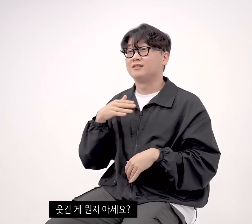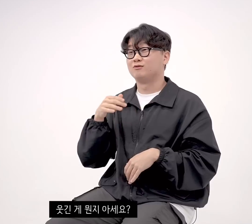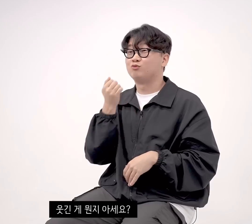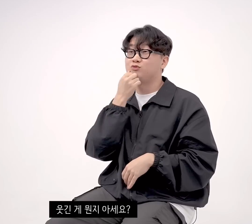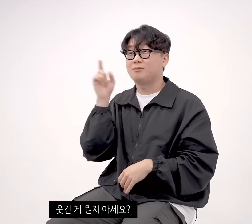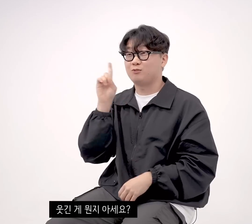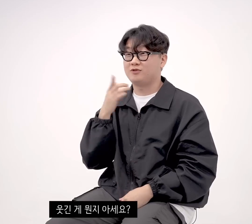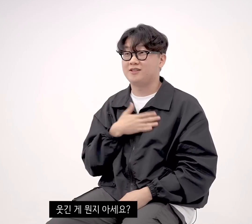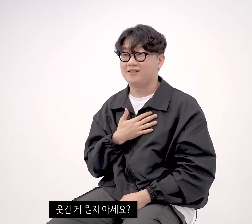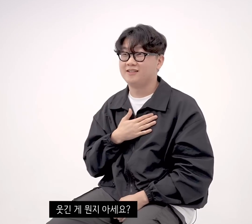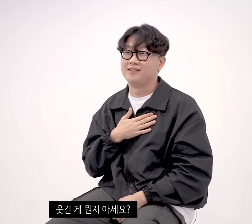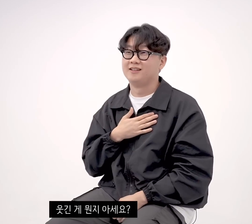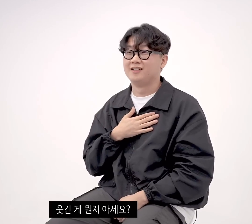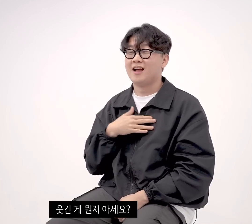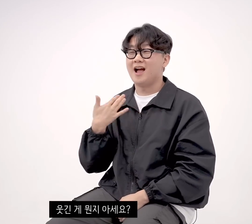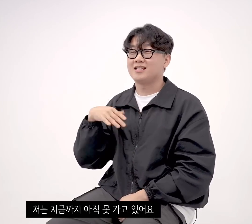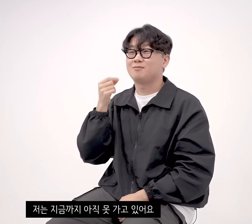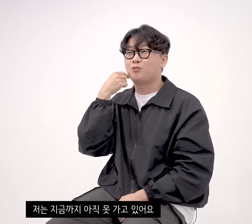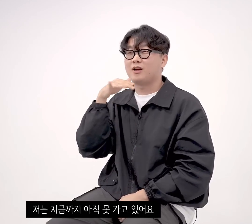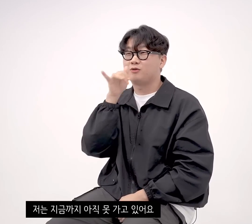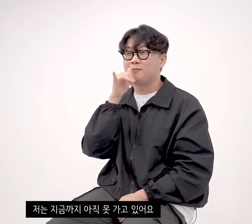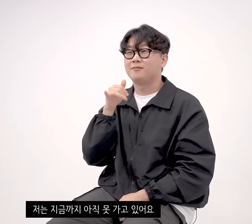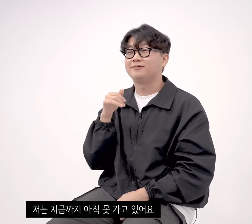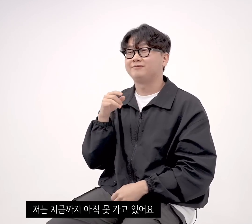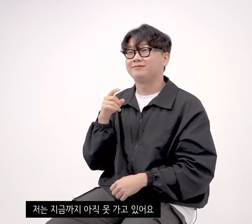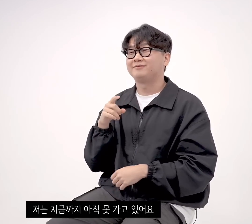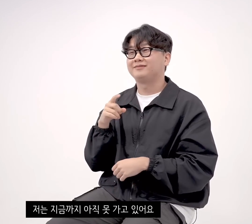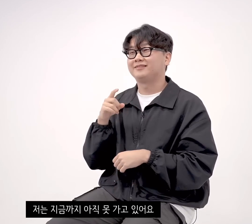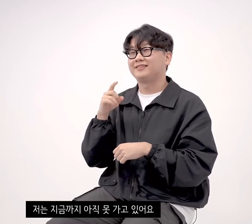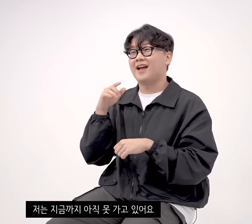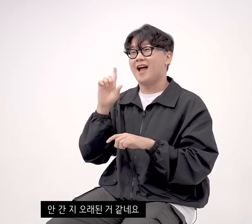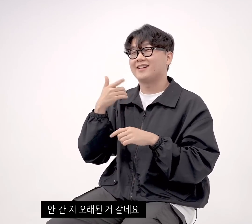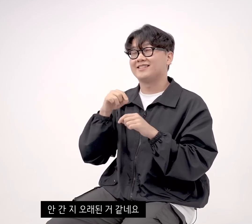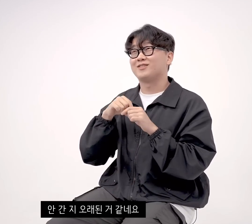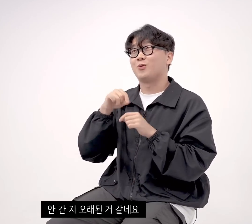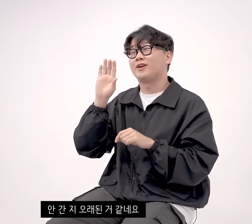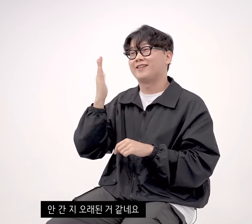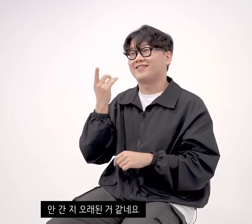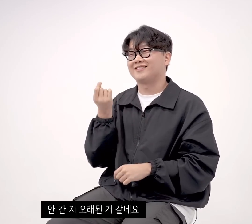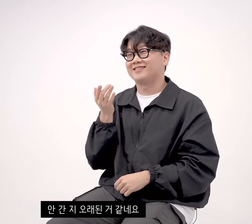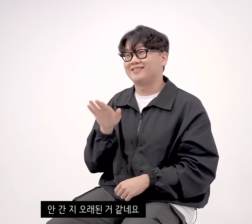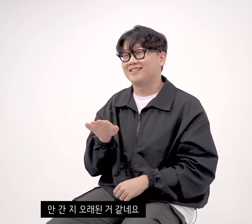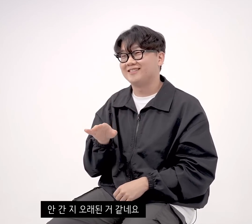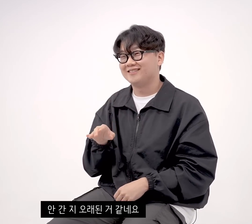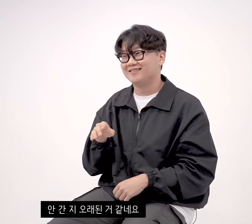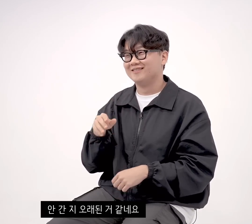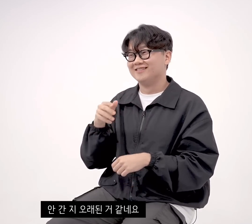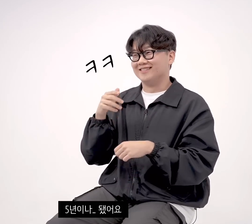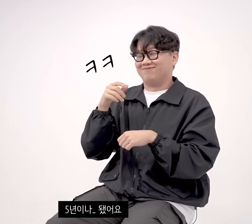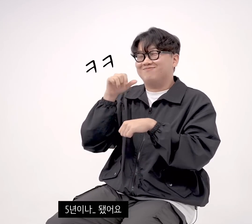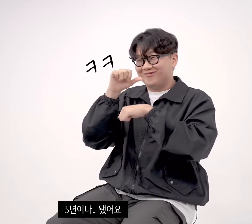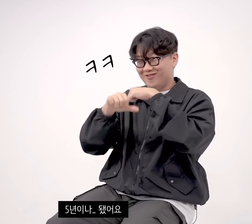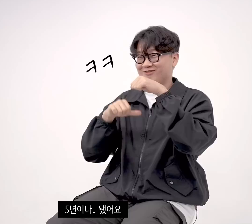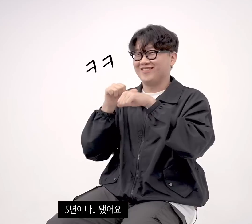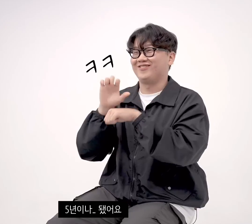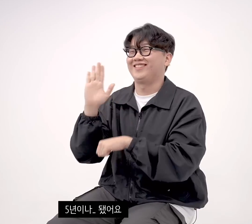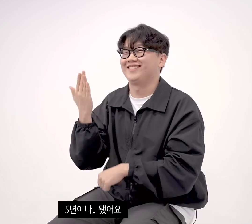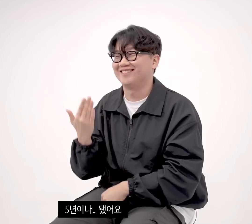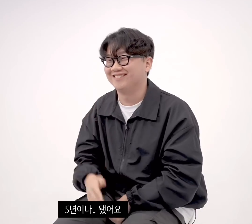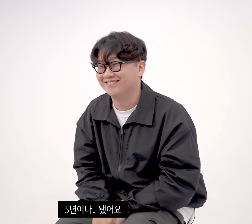Do you know what's funny? I still haven't been able to go. It seems like it's been a long time since I went. It's been 5 years..